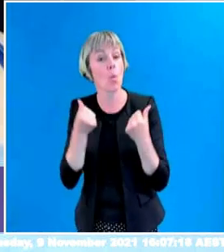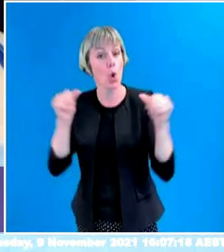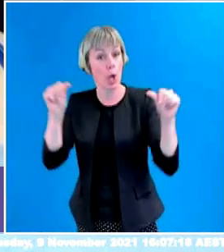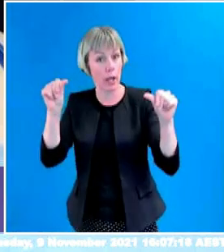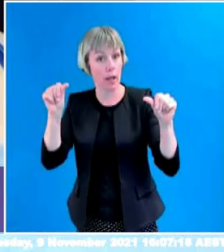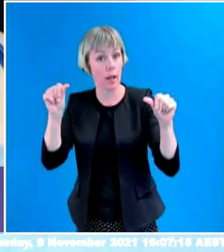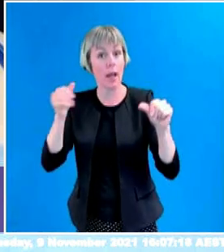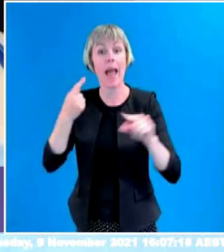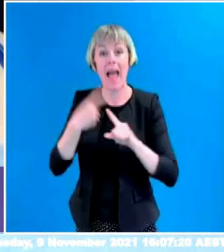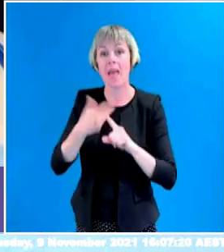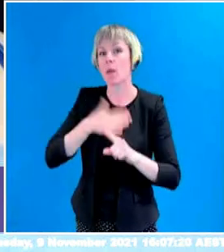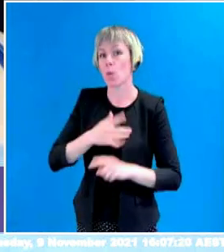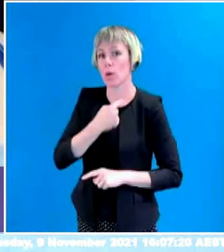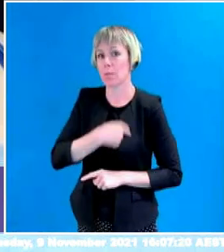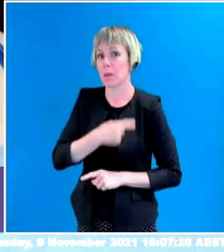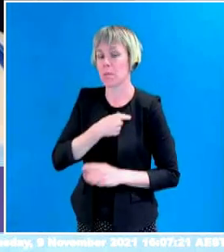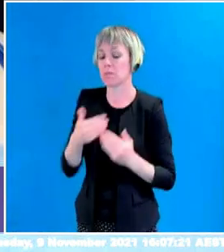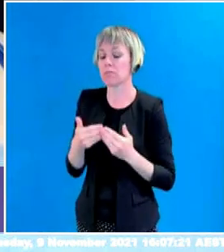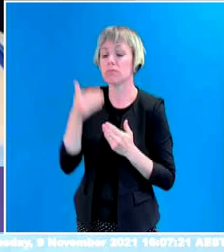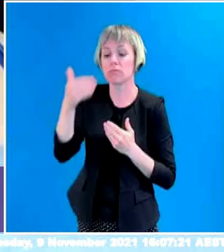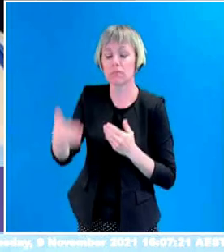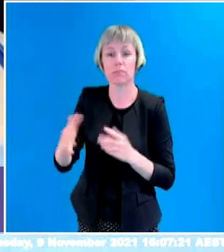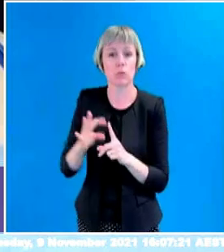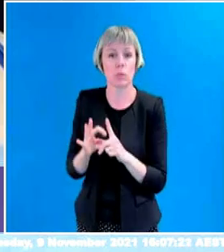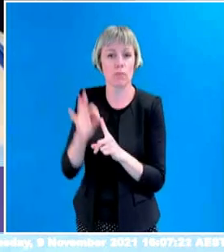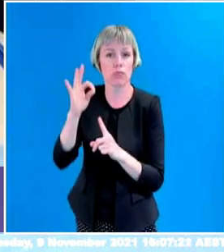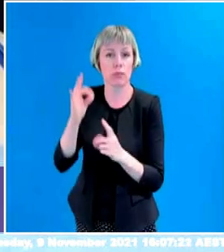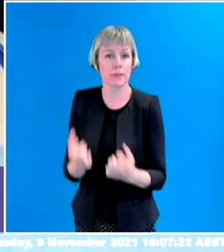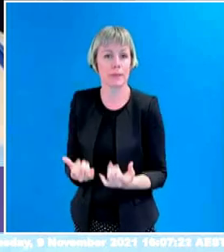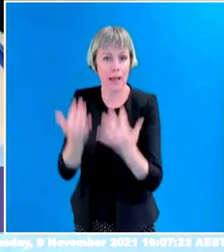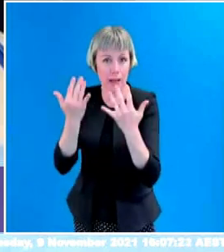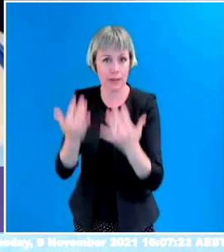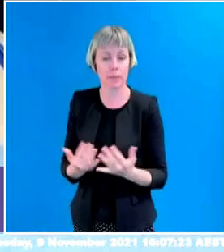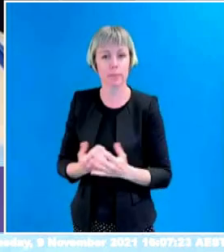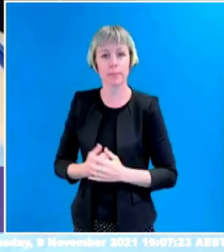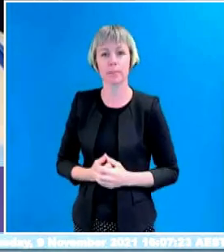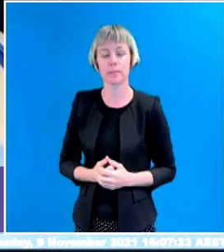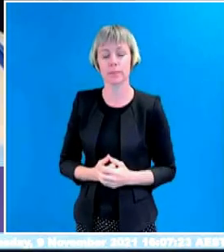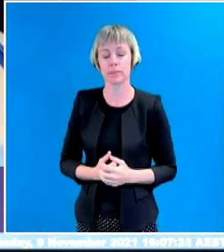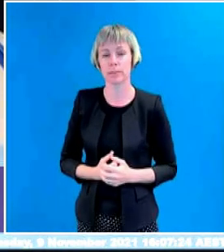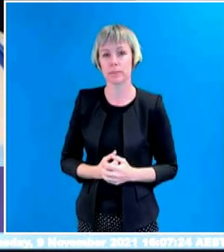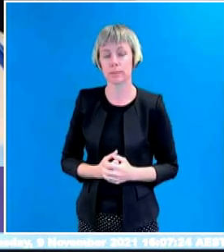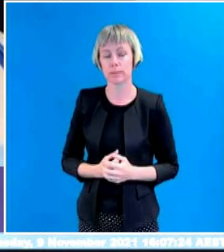Is one of the issues that we don't have a single definition of